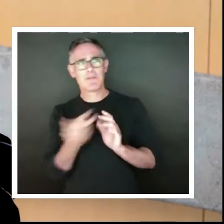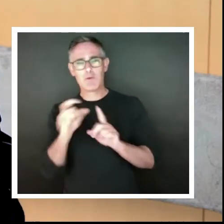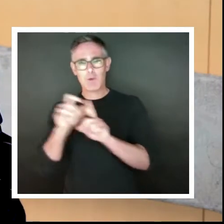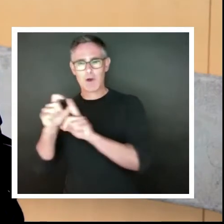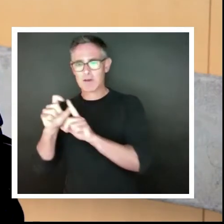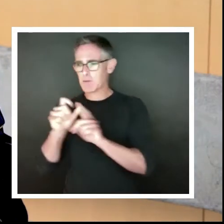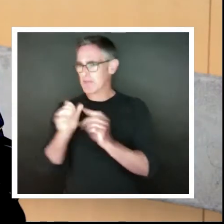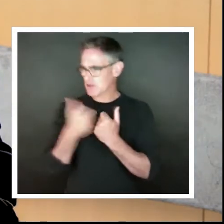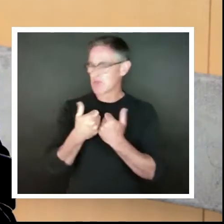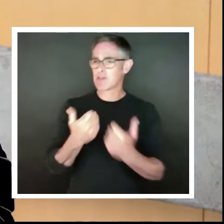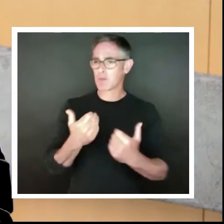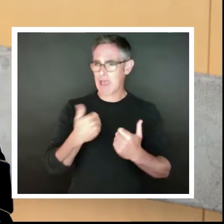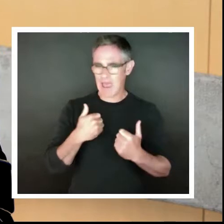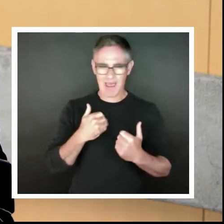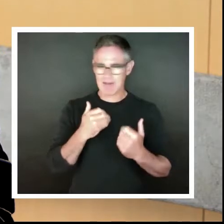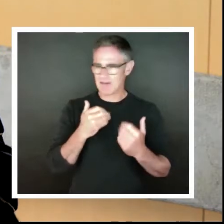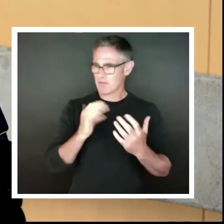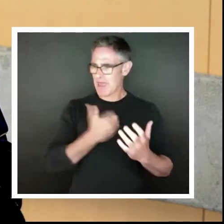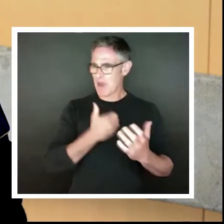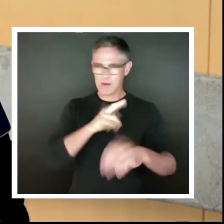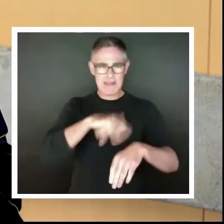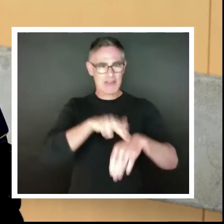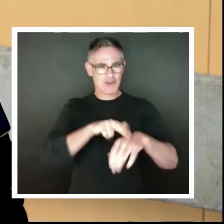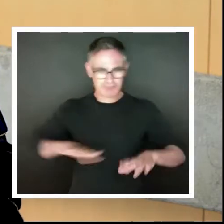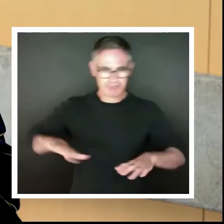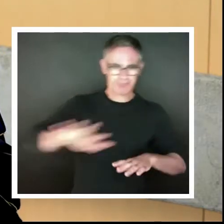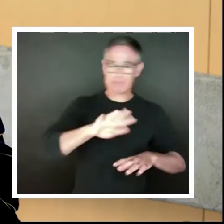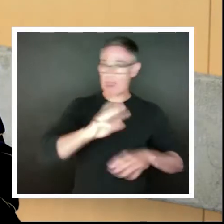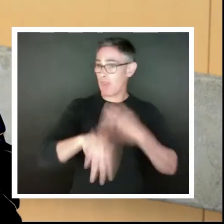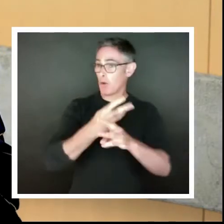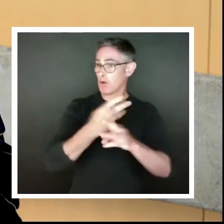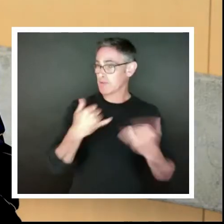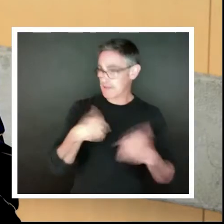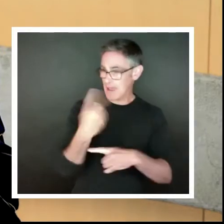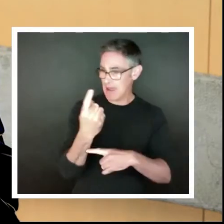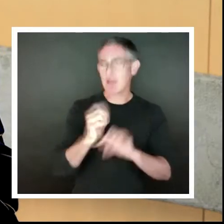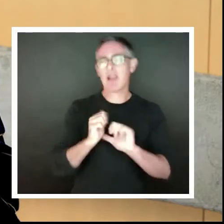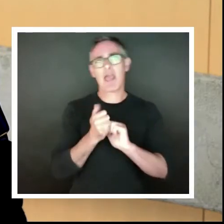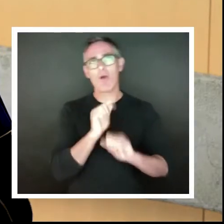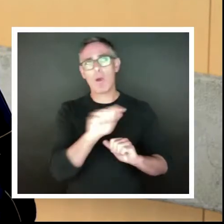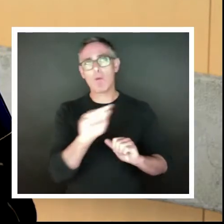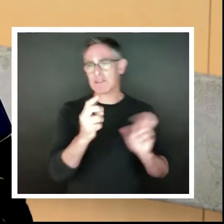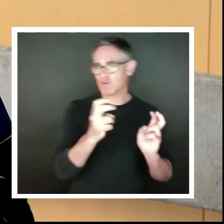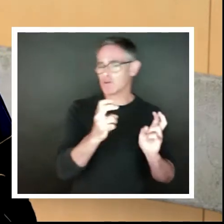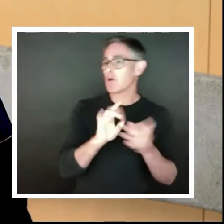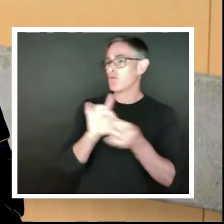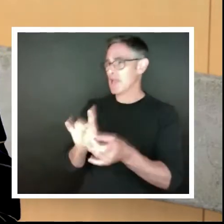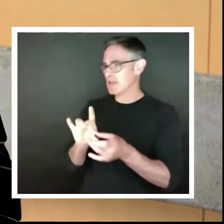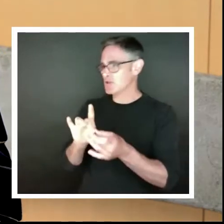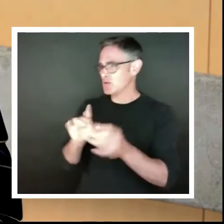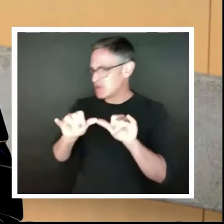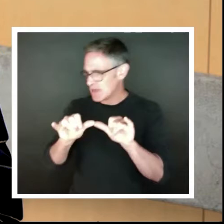and, indeed, the world today, and how these relate to engineering and computer science, and you.